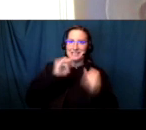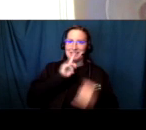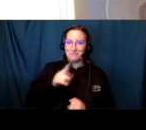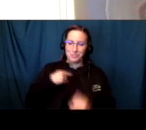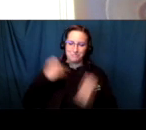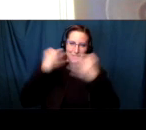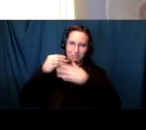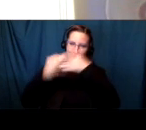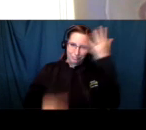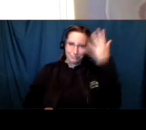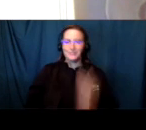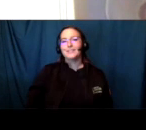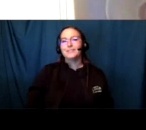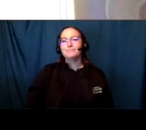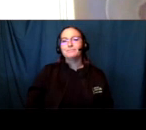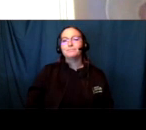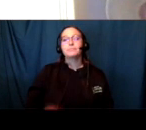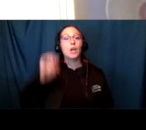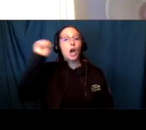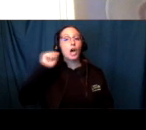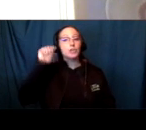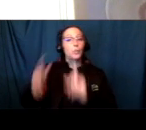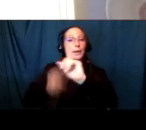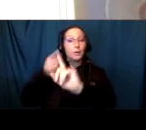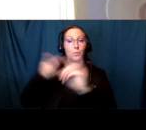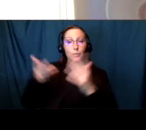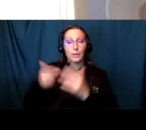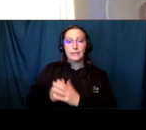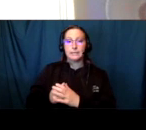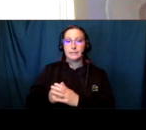Auditory goals; we're going to be working on discriminating or identifying